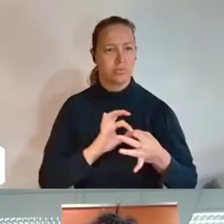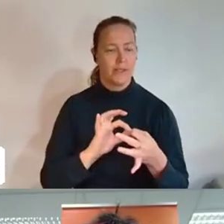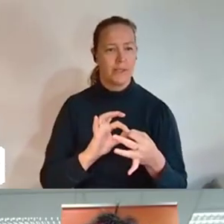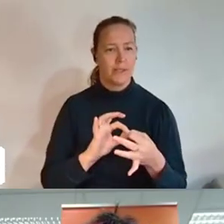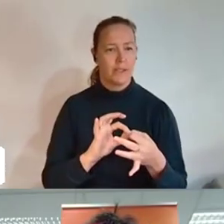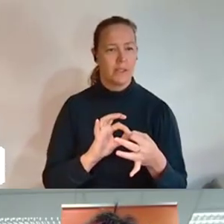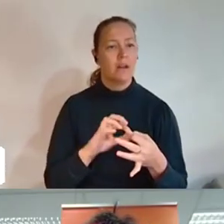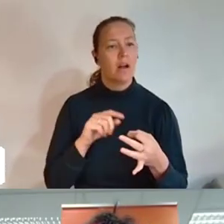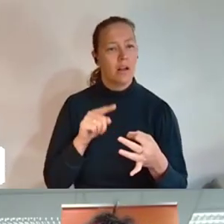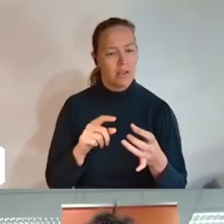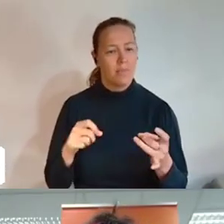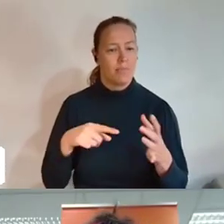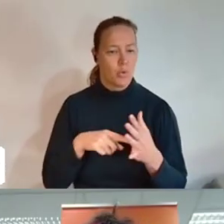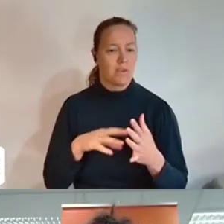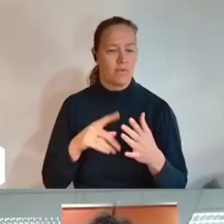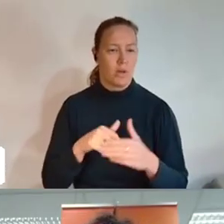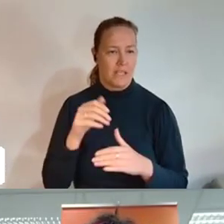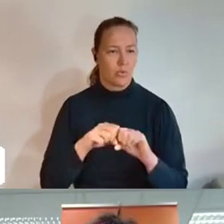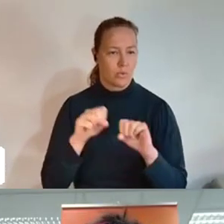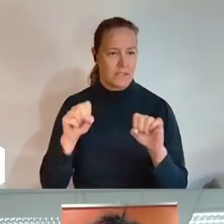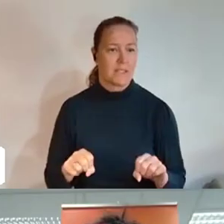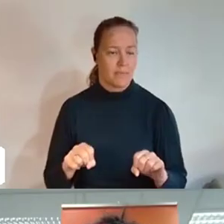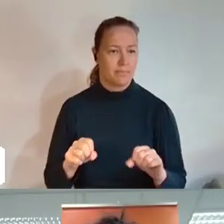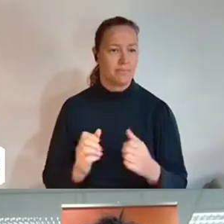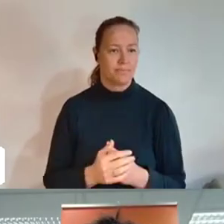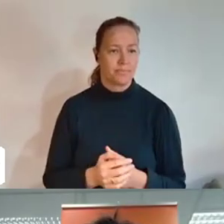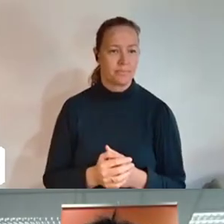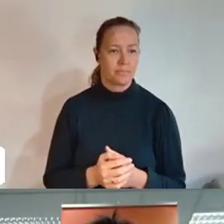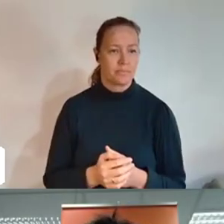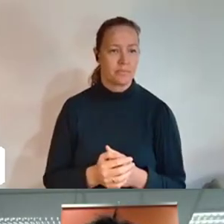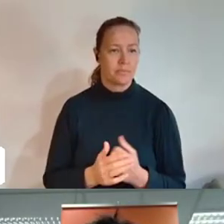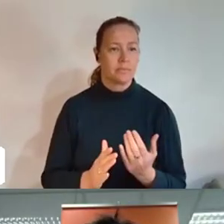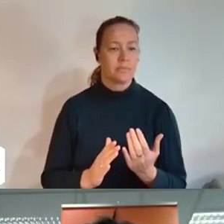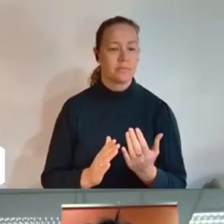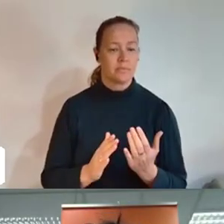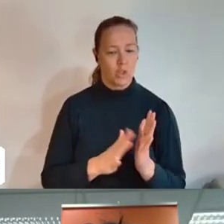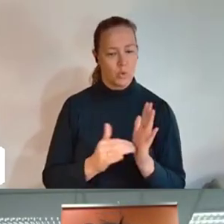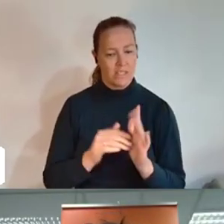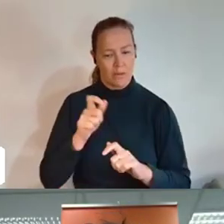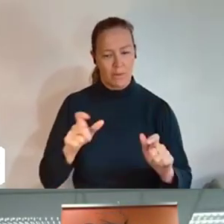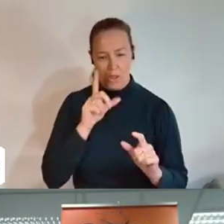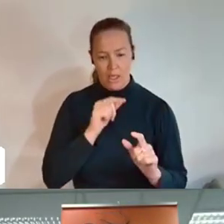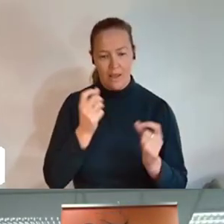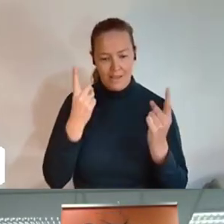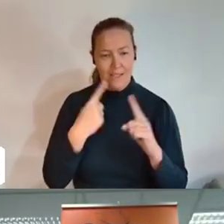an electoral system so that New Zealanders understand and trust the democratic process.